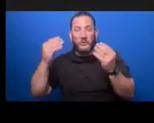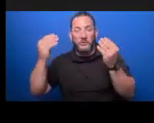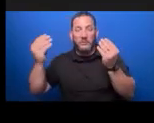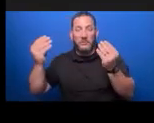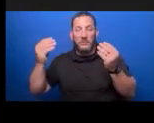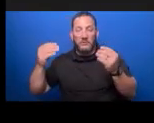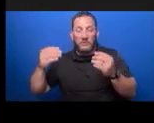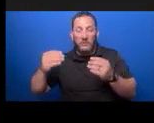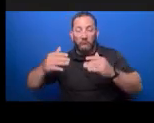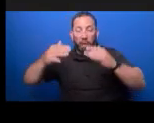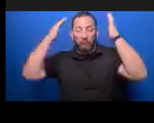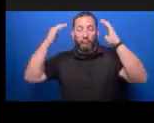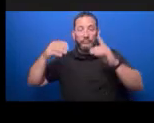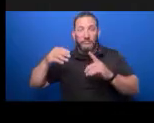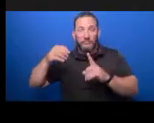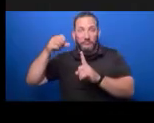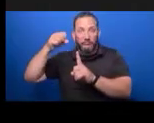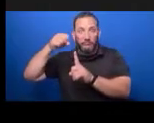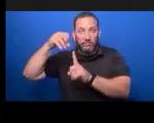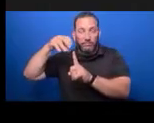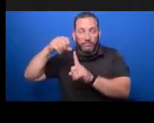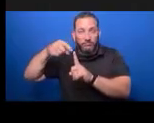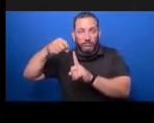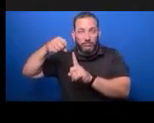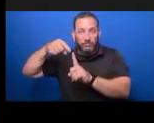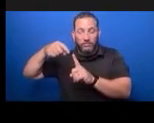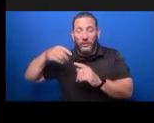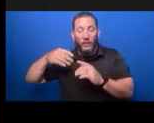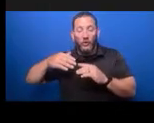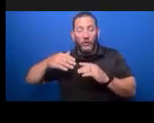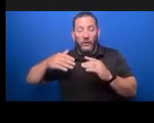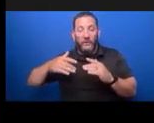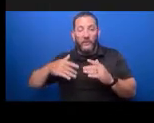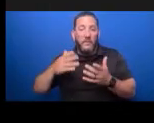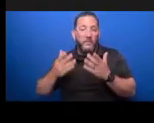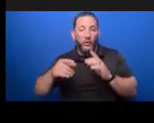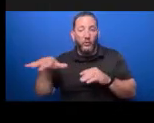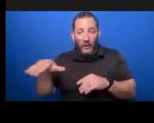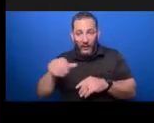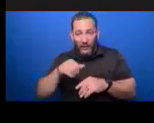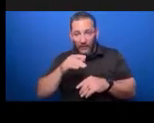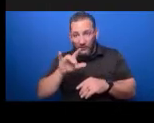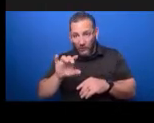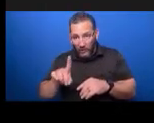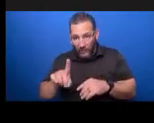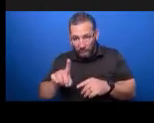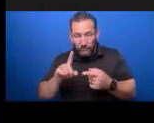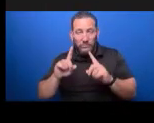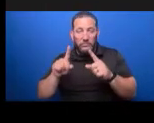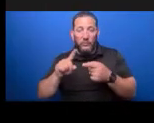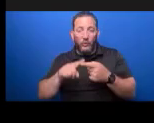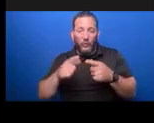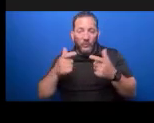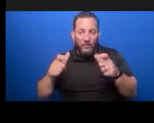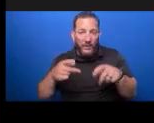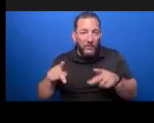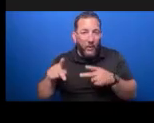overwhelmed. And how many of your children you take them out, you go to somebody, a big party, and they just dissolve, and